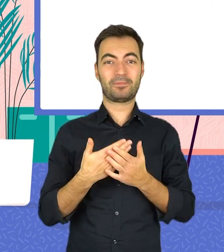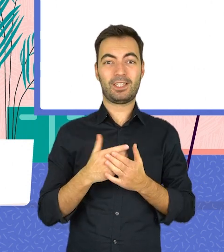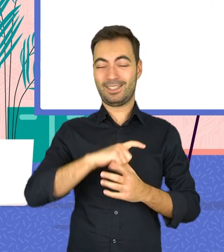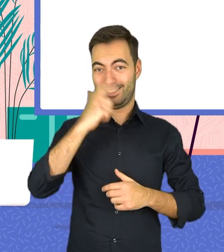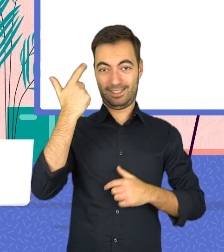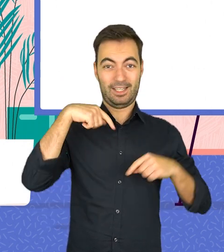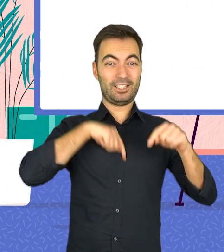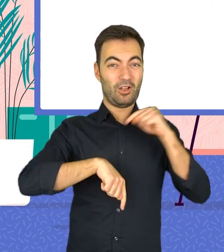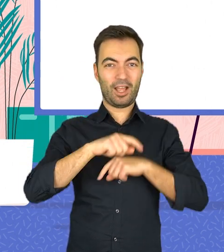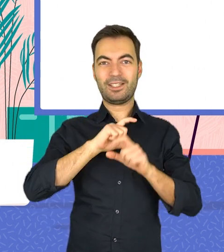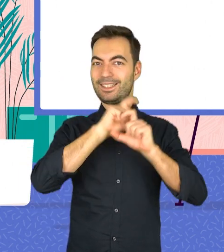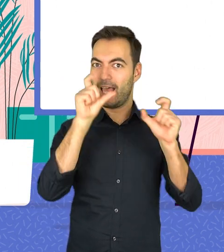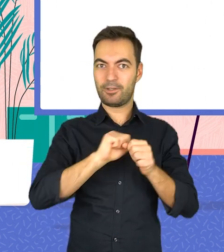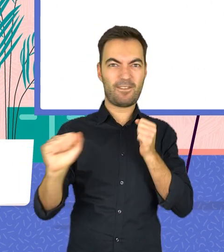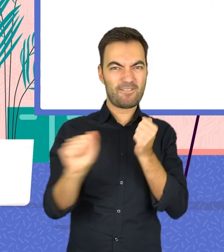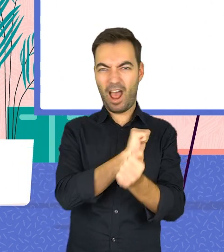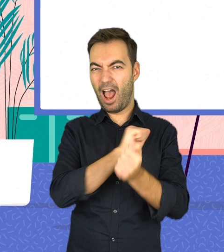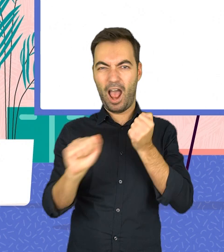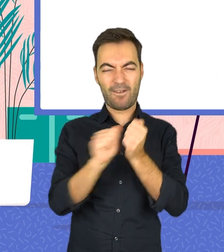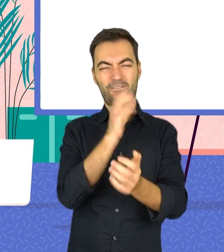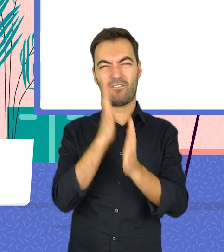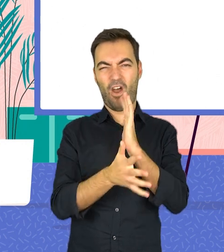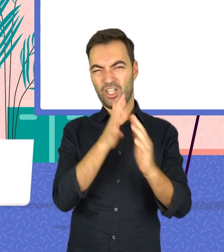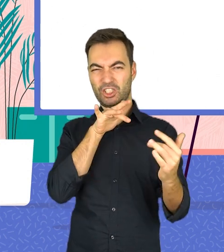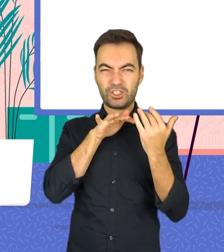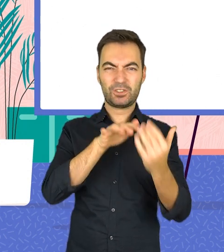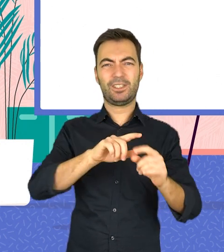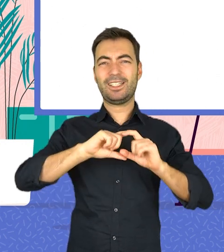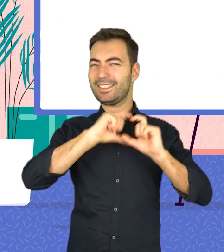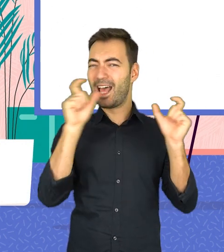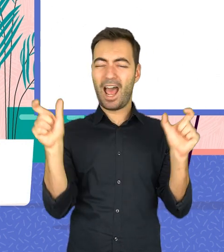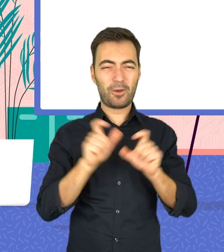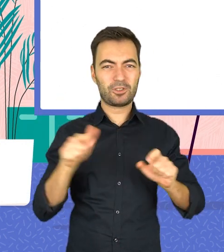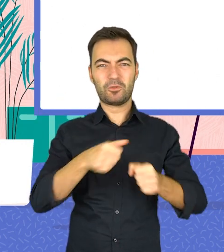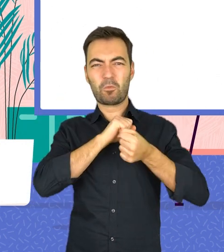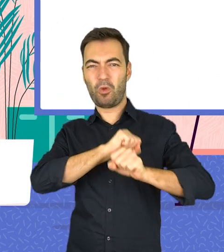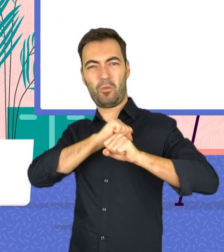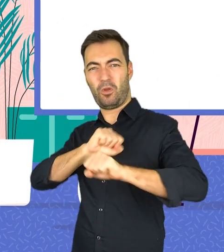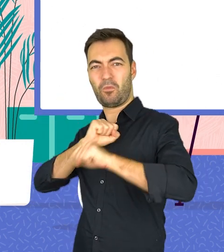is constantly at war and has to defend itself against viruses and bacteria, fungi